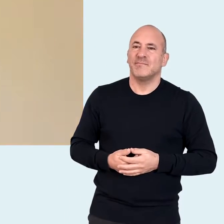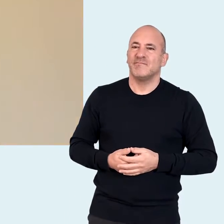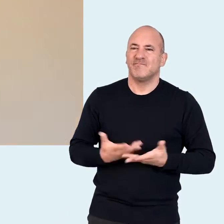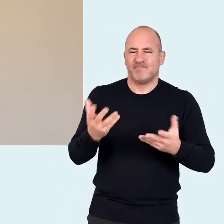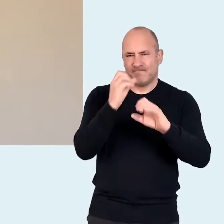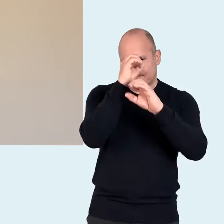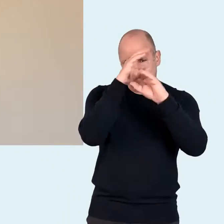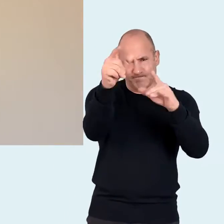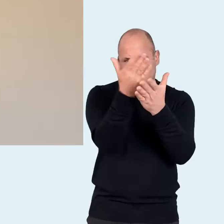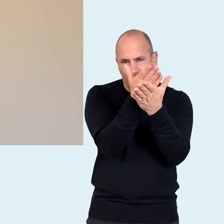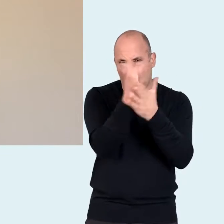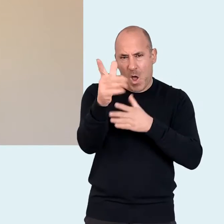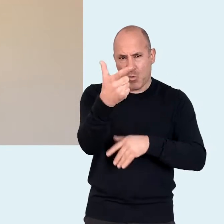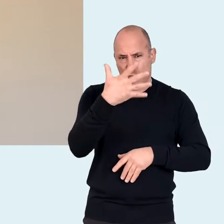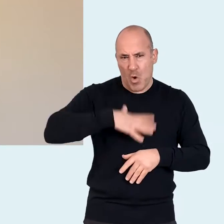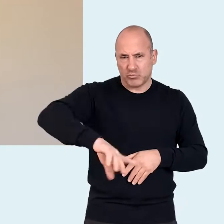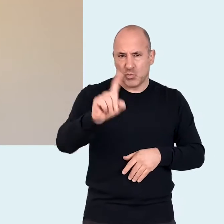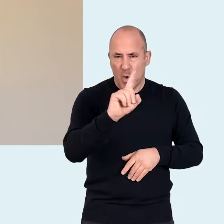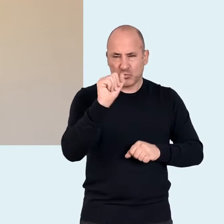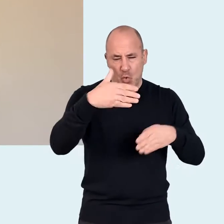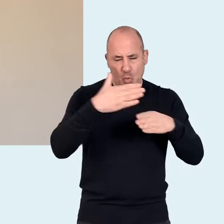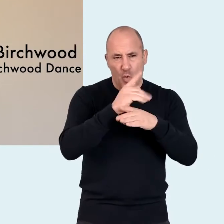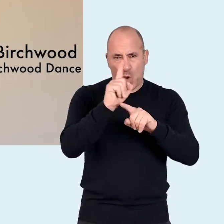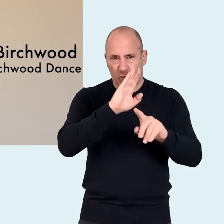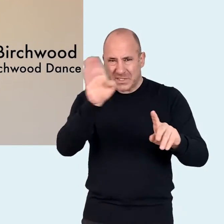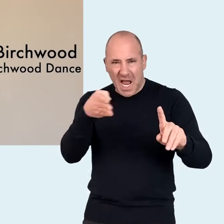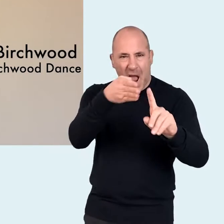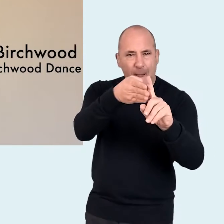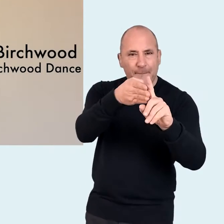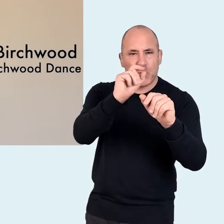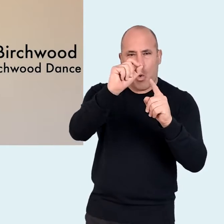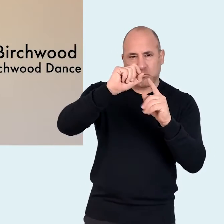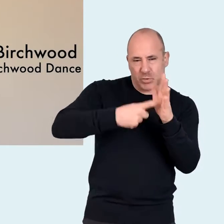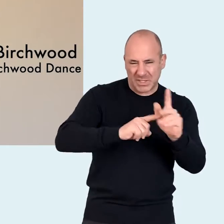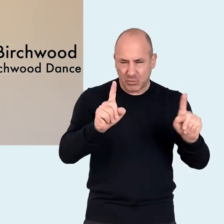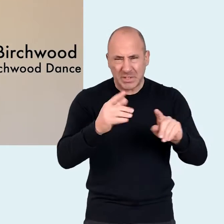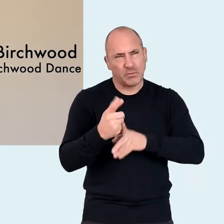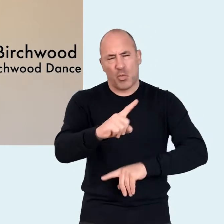Be very clear about the purpose and direction of your work, about your project and why you